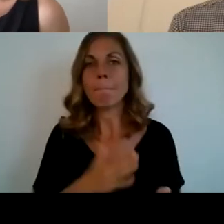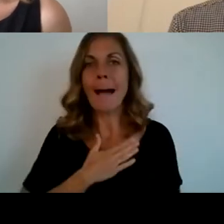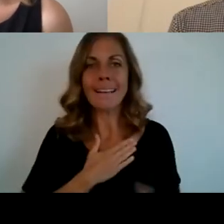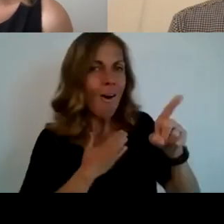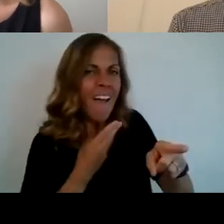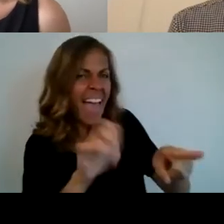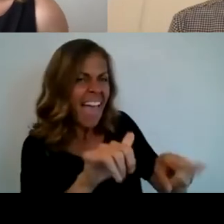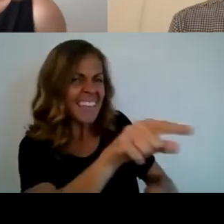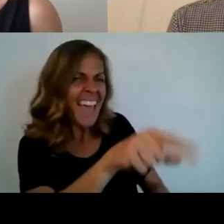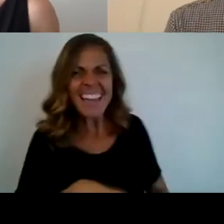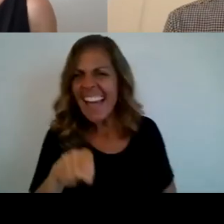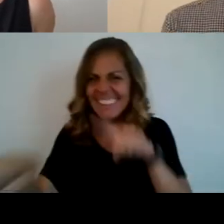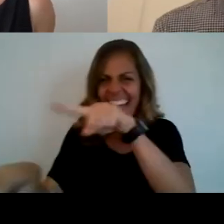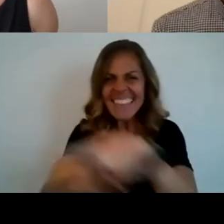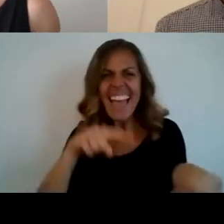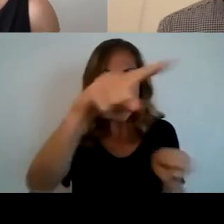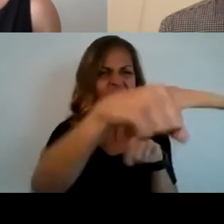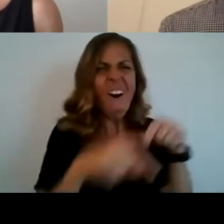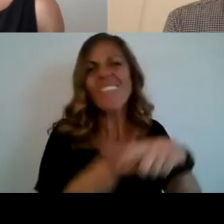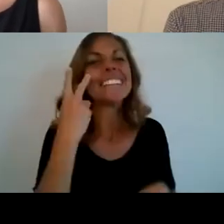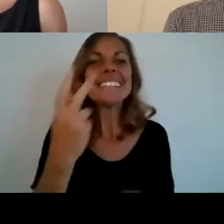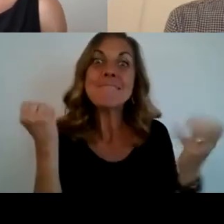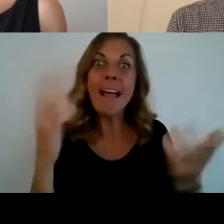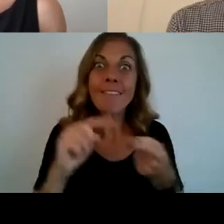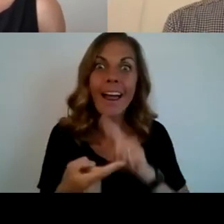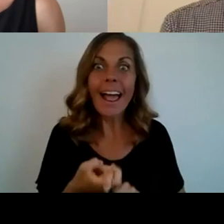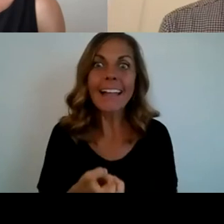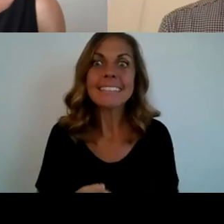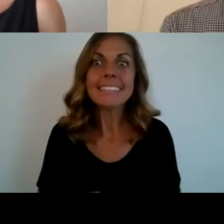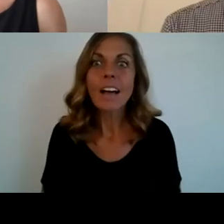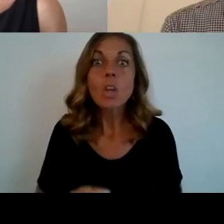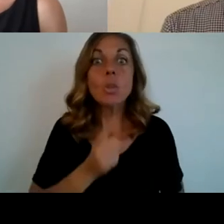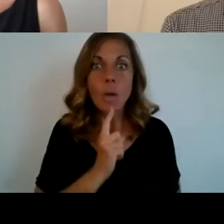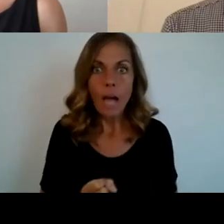like, hey! What's going on? And you're seeing all your friends. And you get to see the diversity,